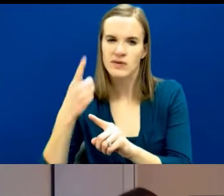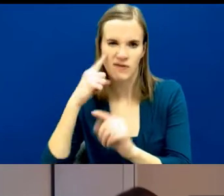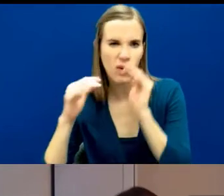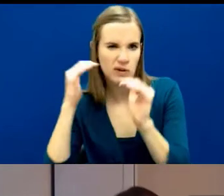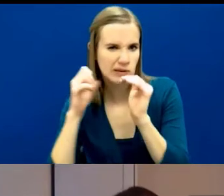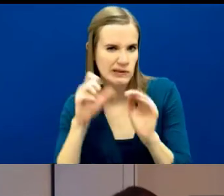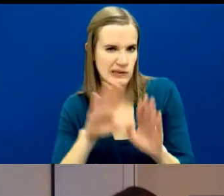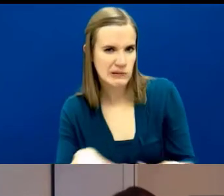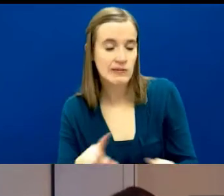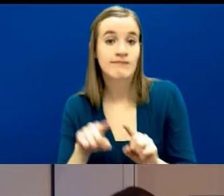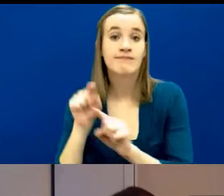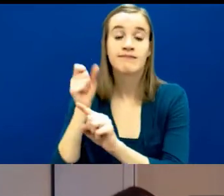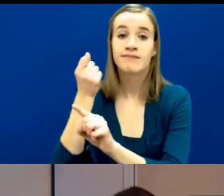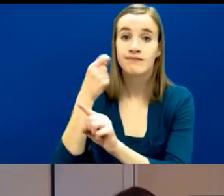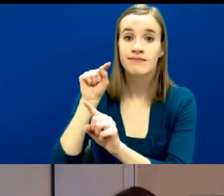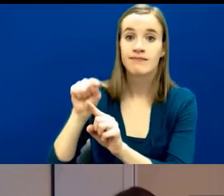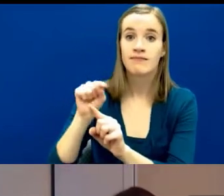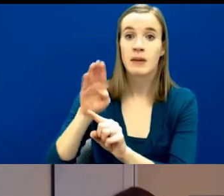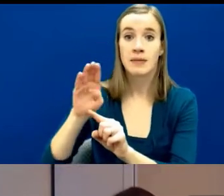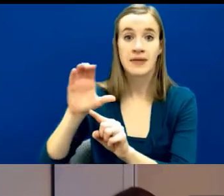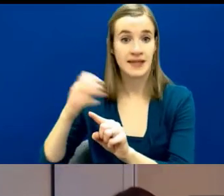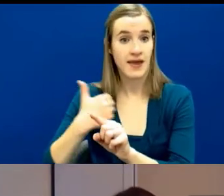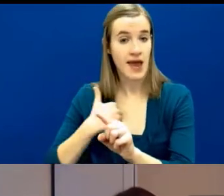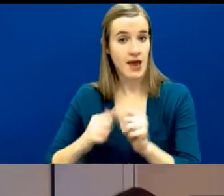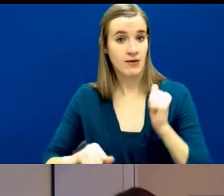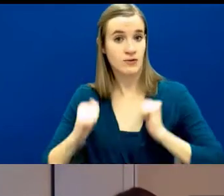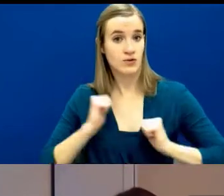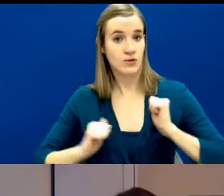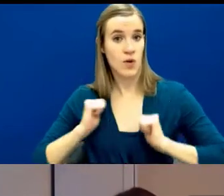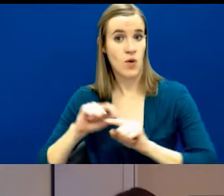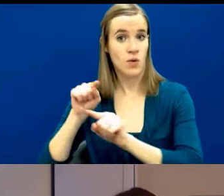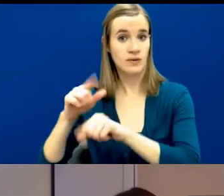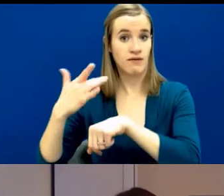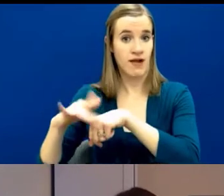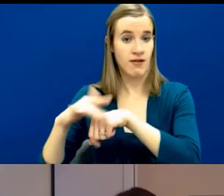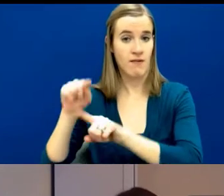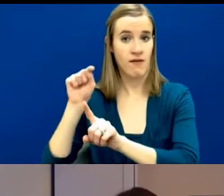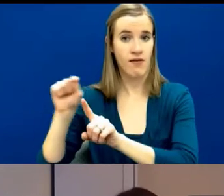have, that are active in- some of them are are fiction, but some of them